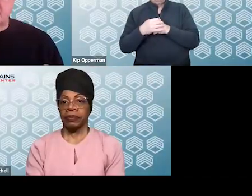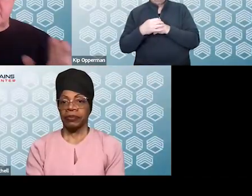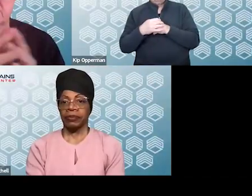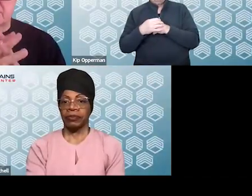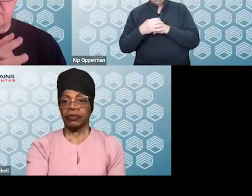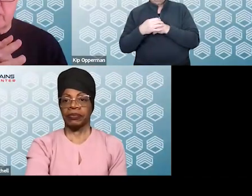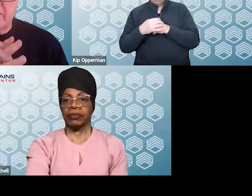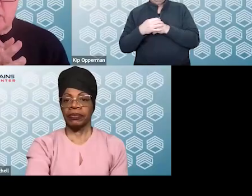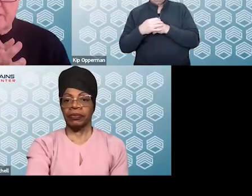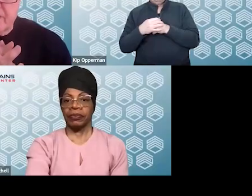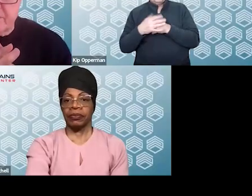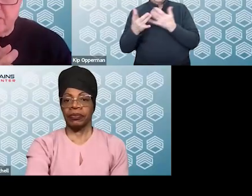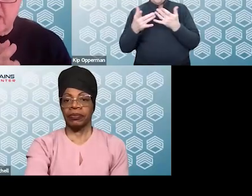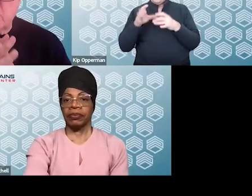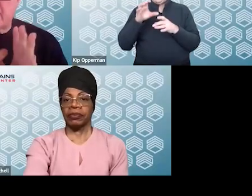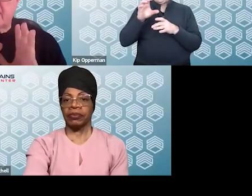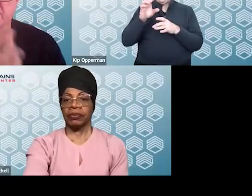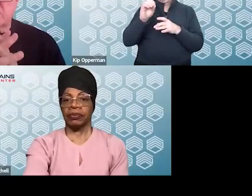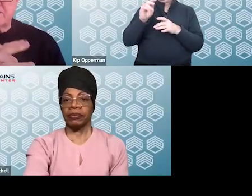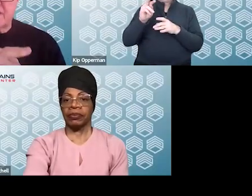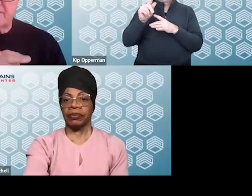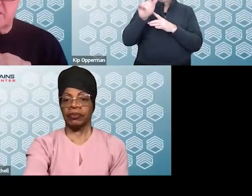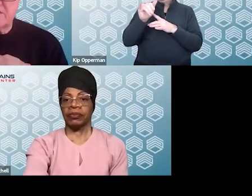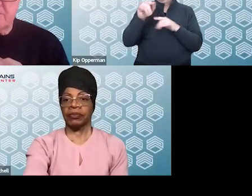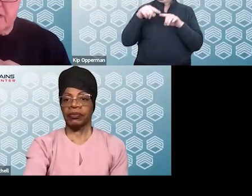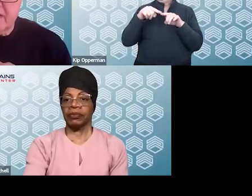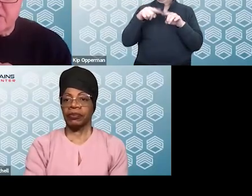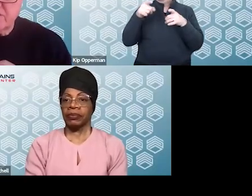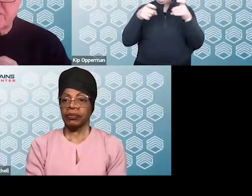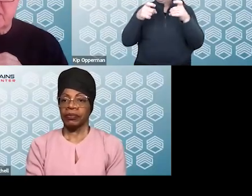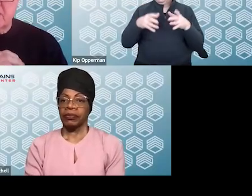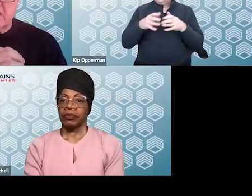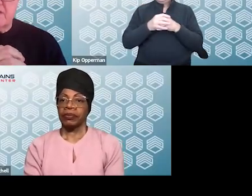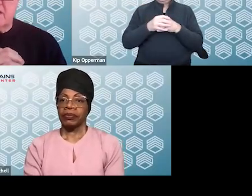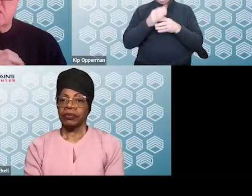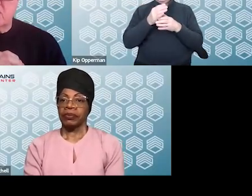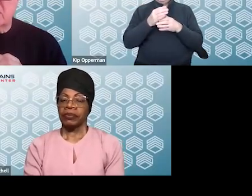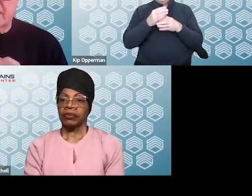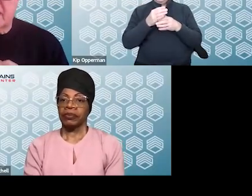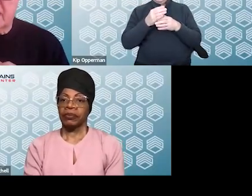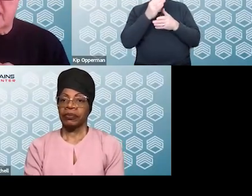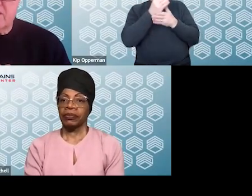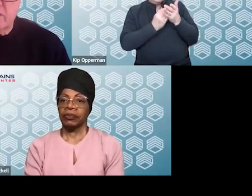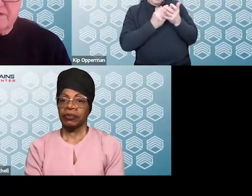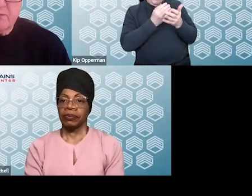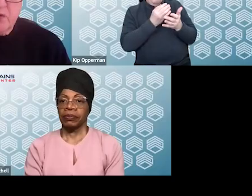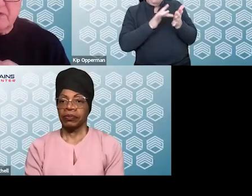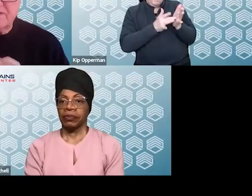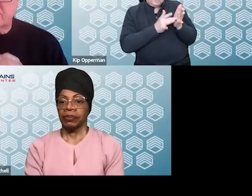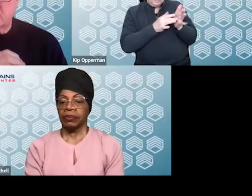As I mentioned, we have one treatment. We have no medications yet. There are some medications that are currently showing some promise.